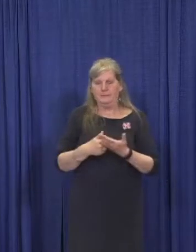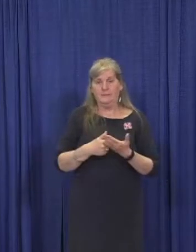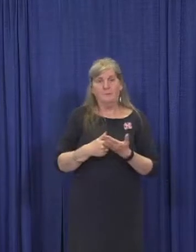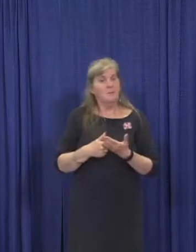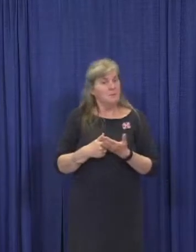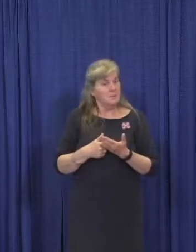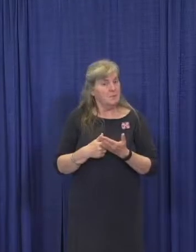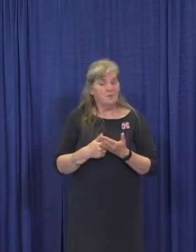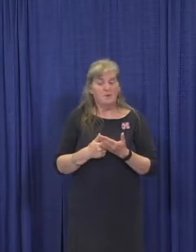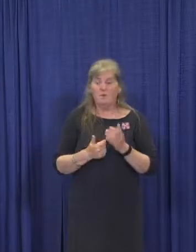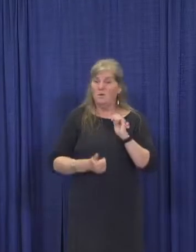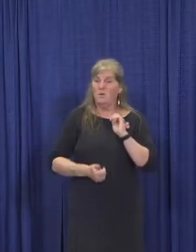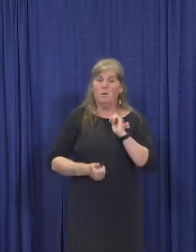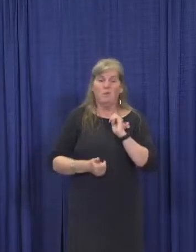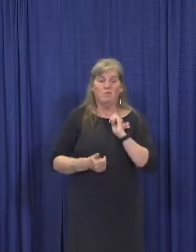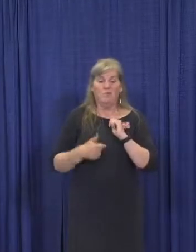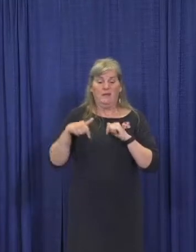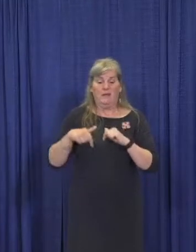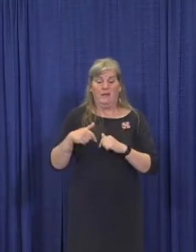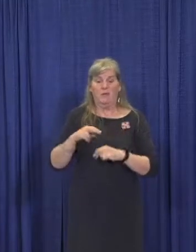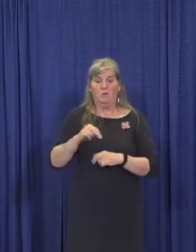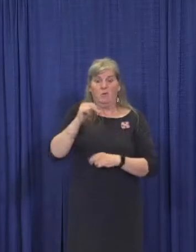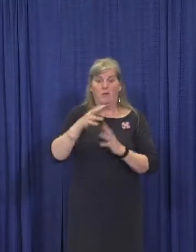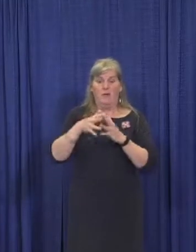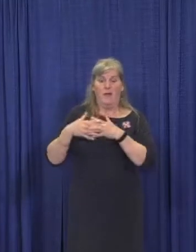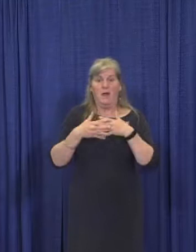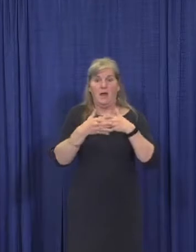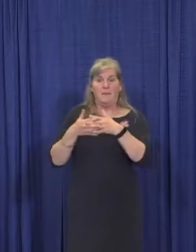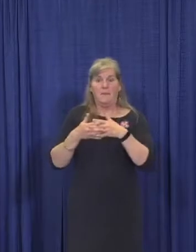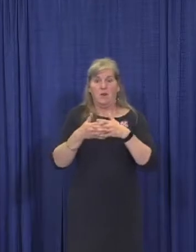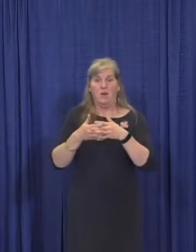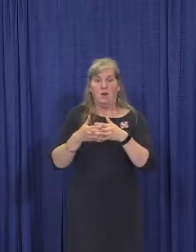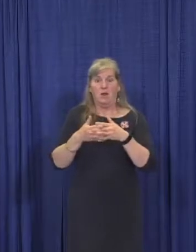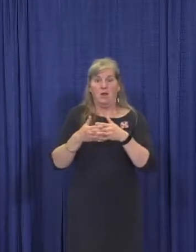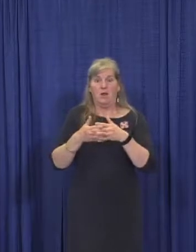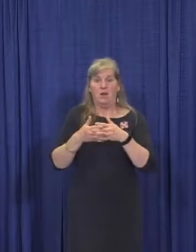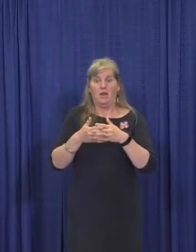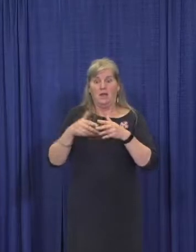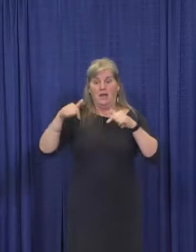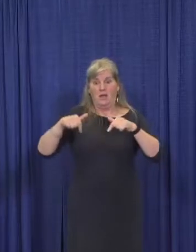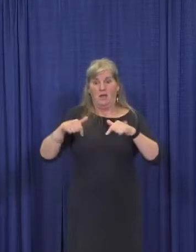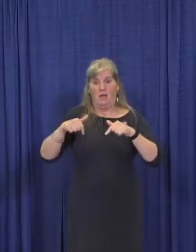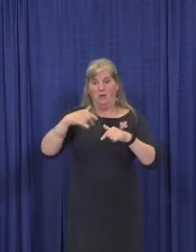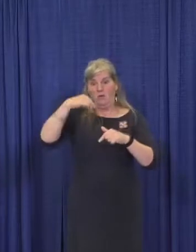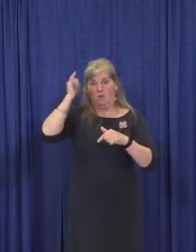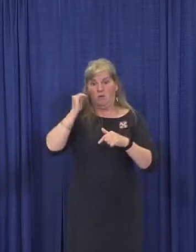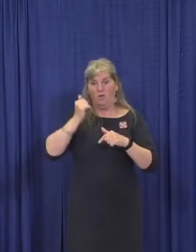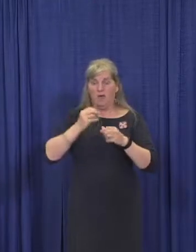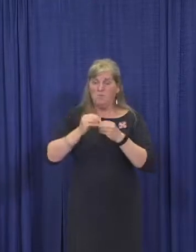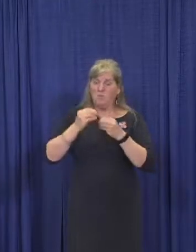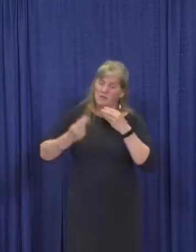One of the most vaccinated jurisdictions in North America is having an outbreak and how do